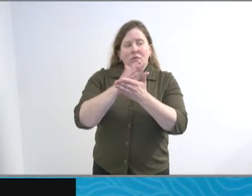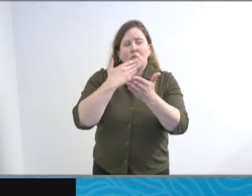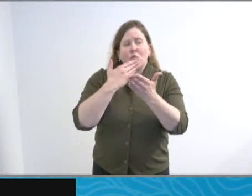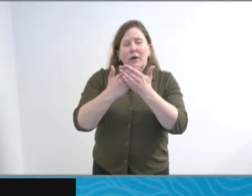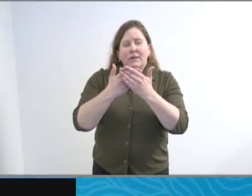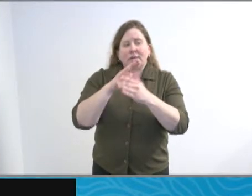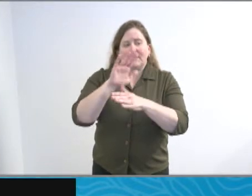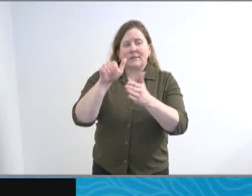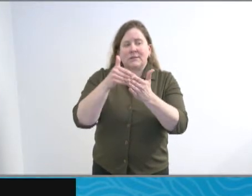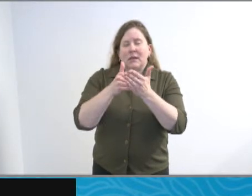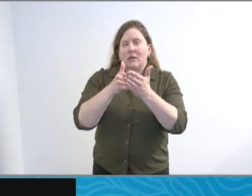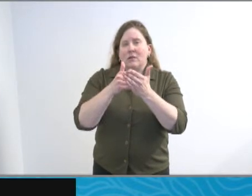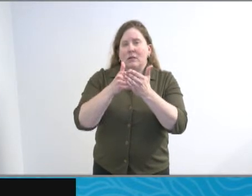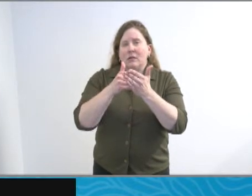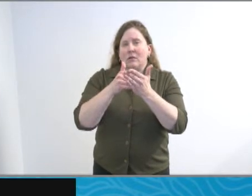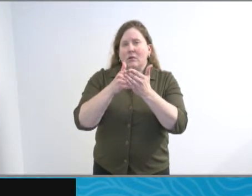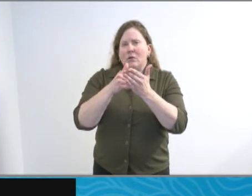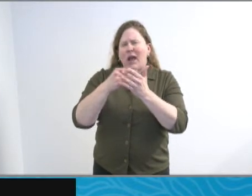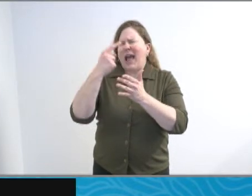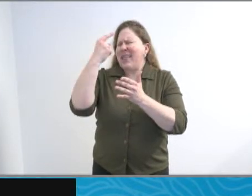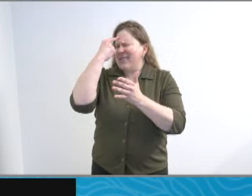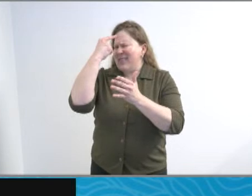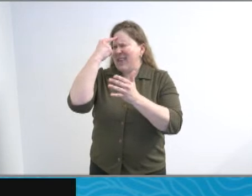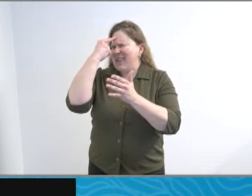which I think you're all familiar around,